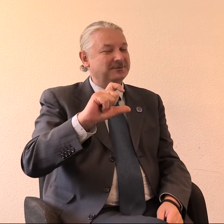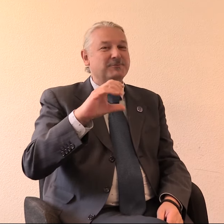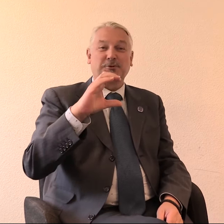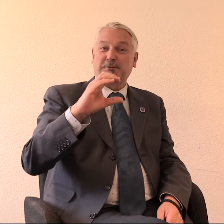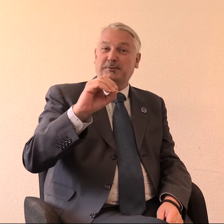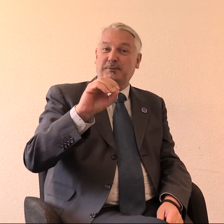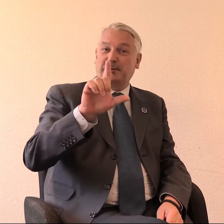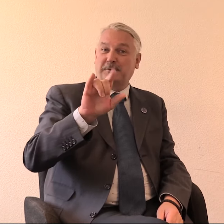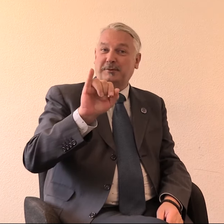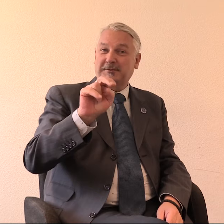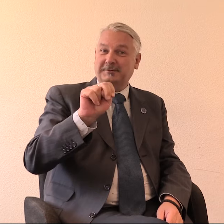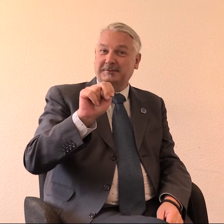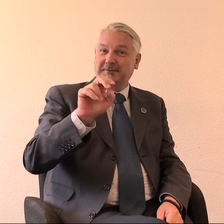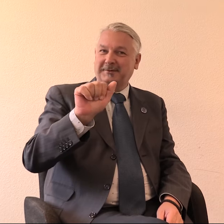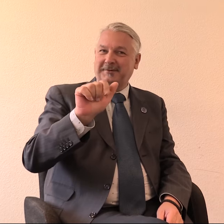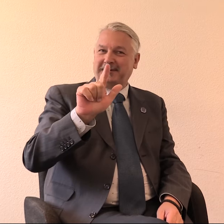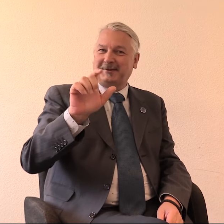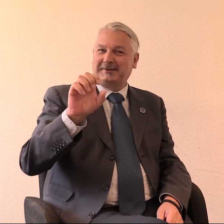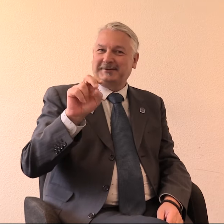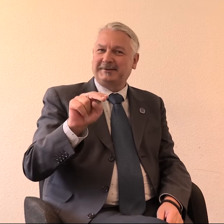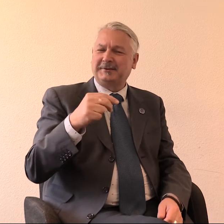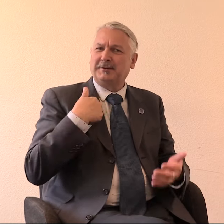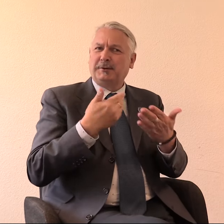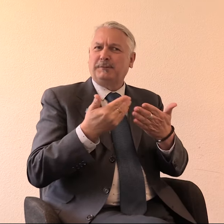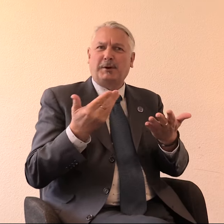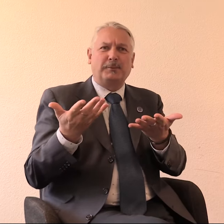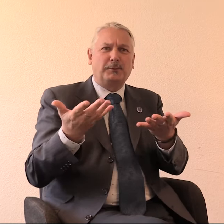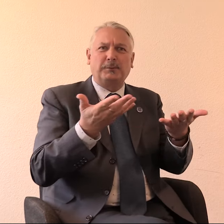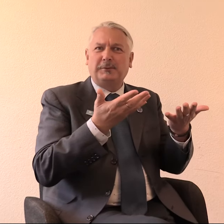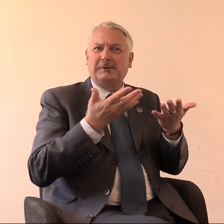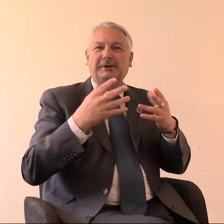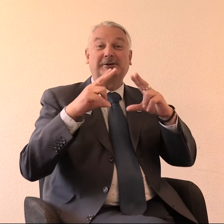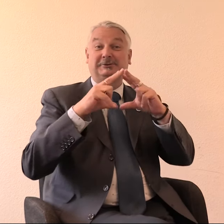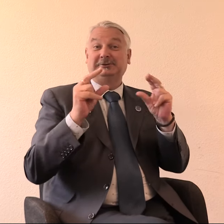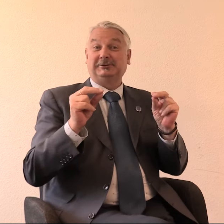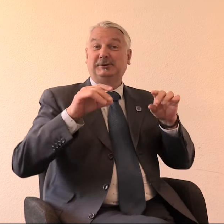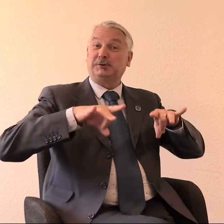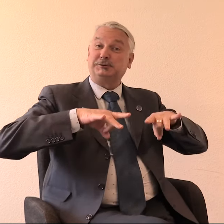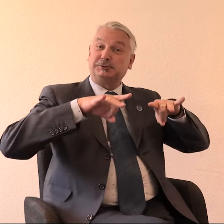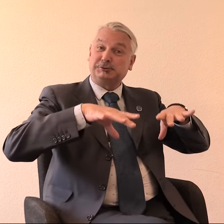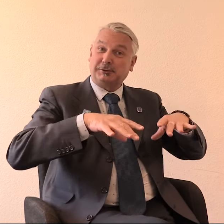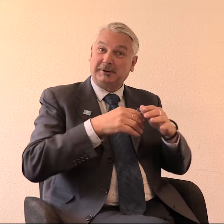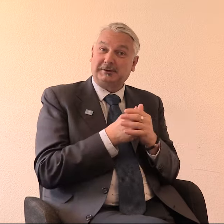with my English name being Colin Allen. I am from Sydney, Australia